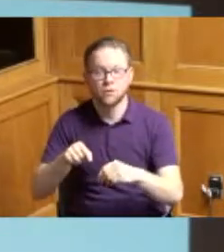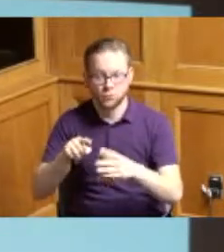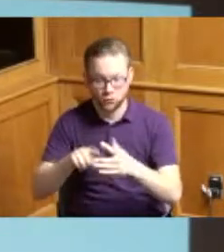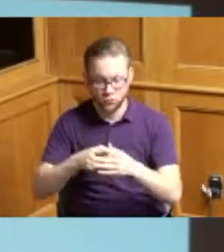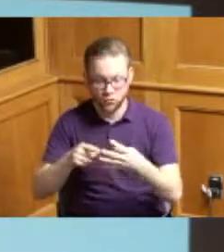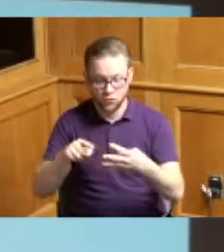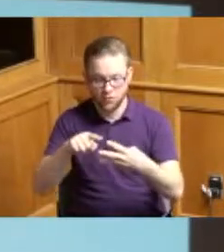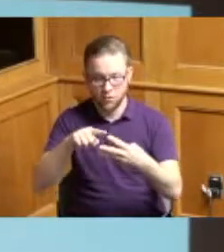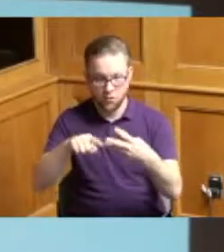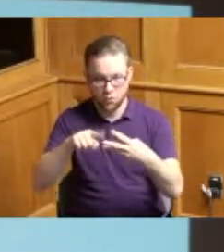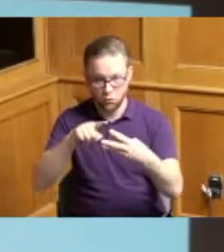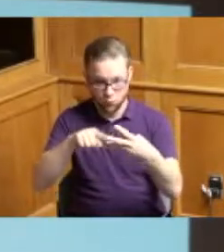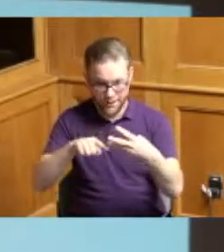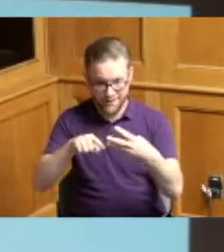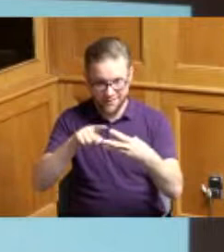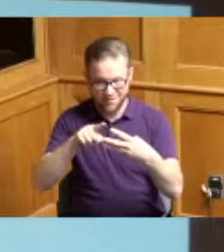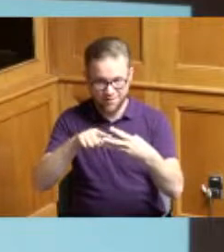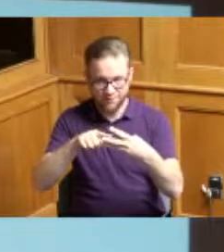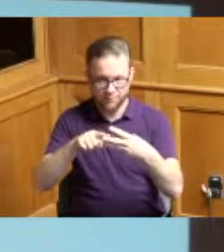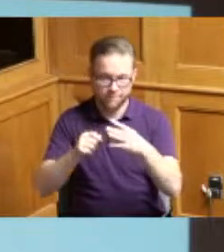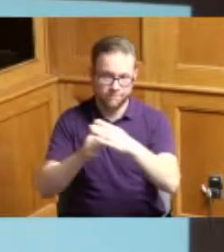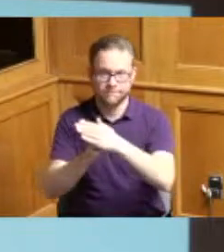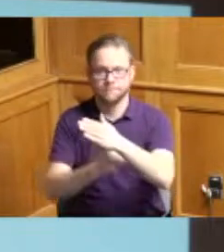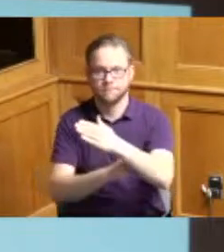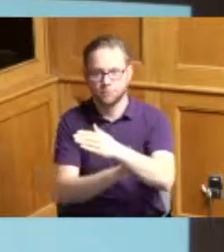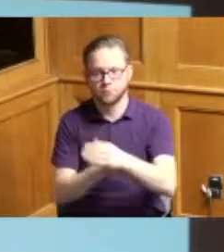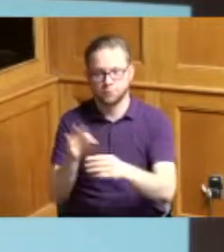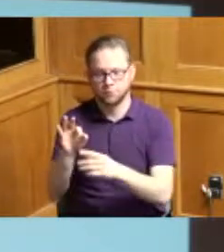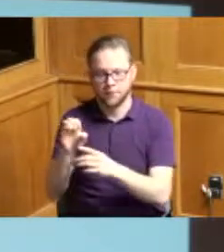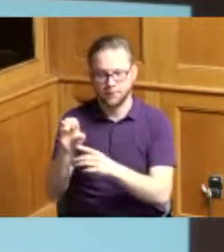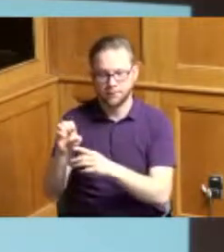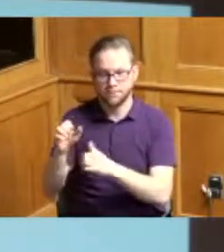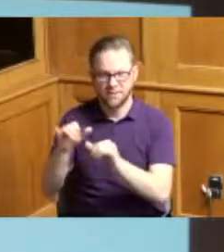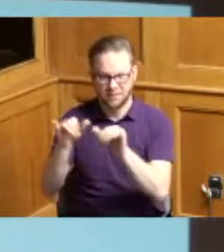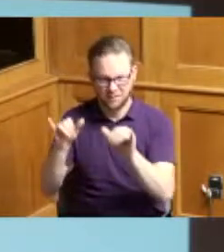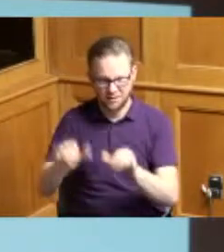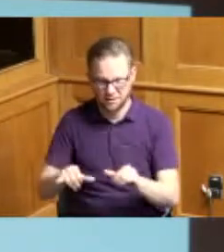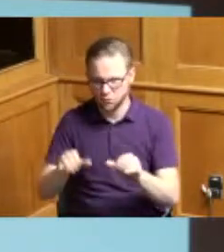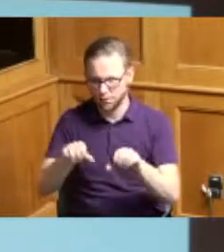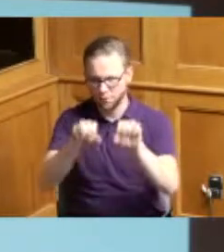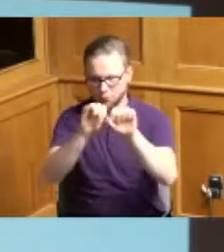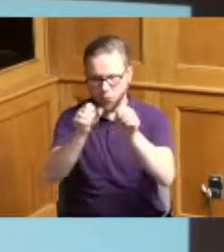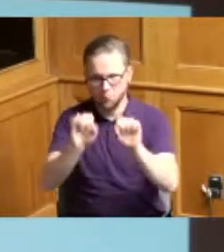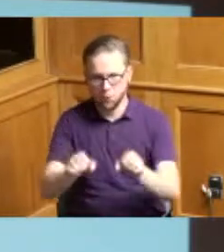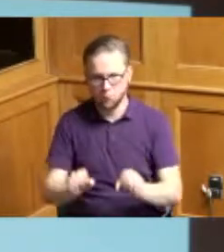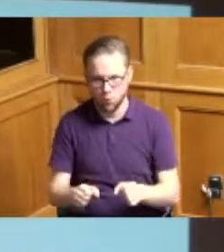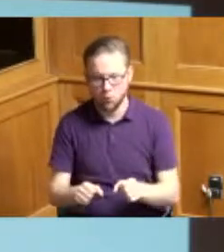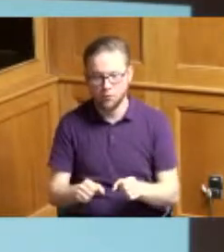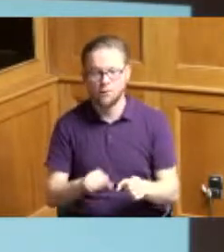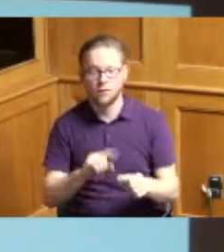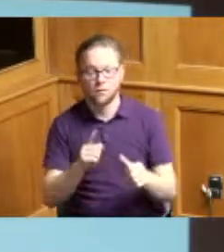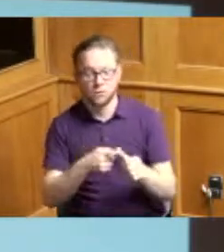but the the fee methodology is broken out here so the bifurcation of our costs is